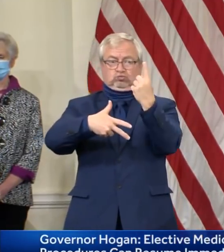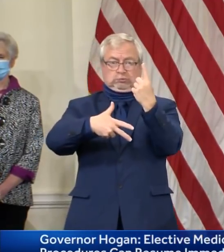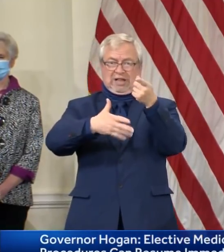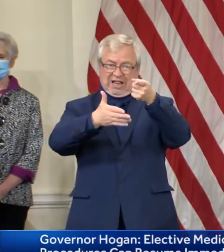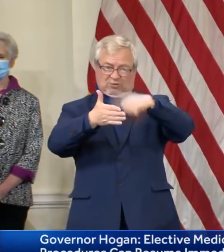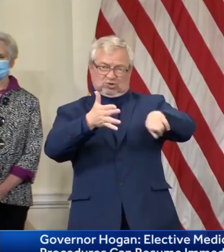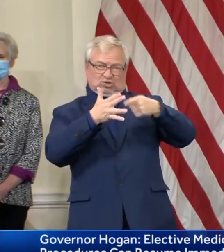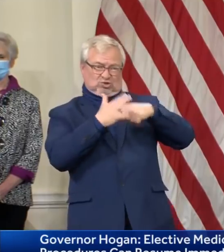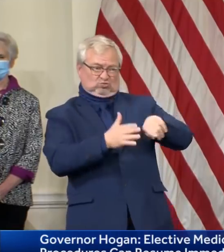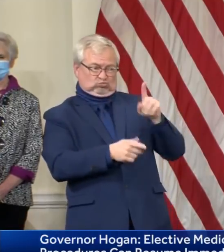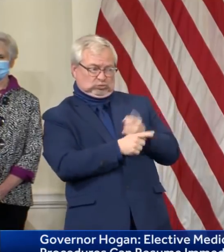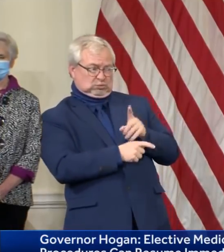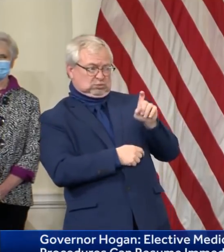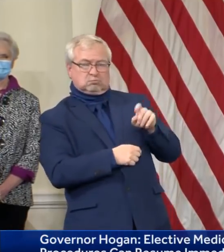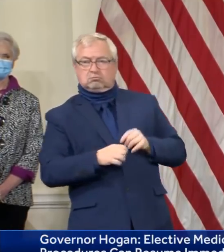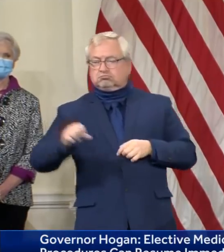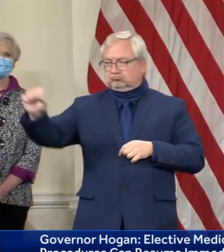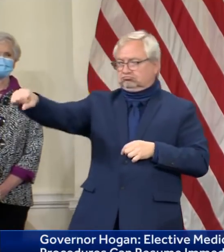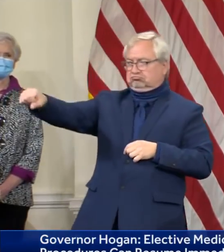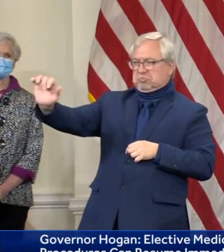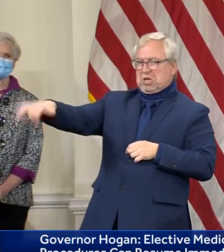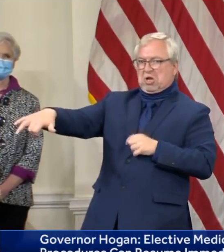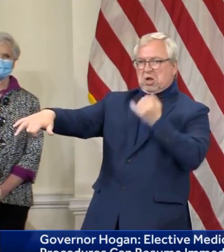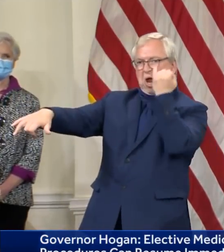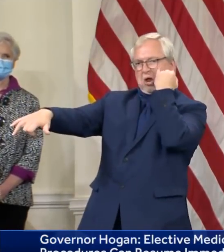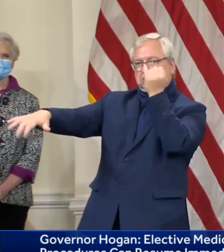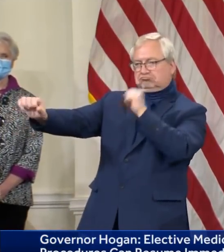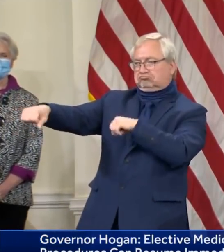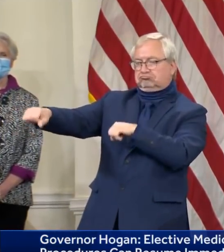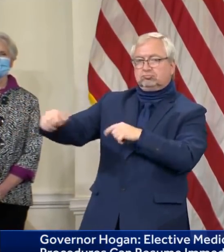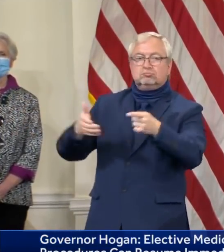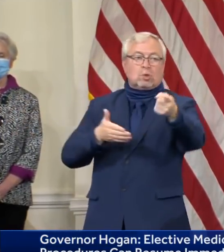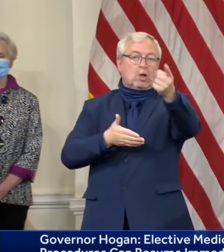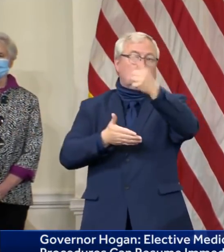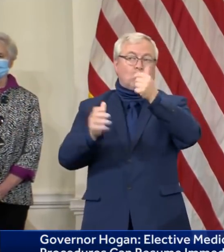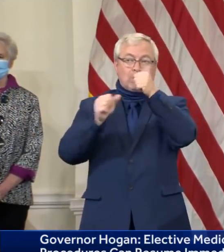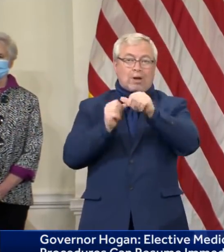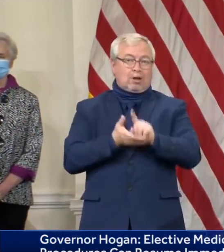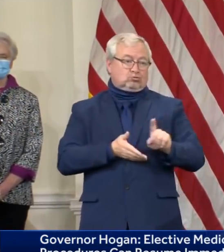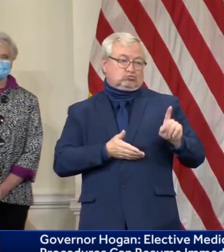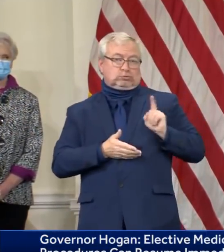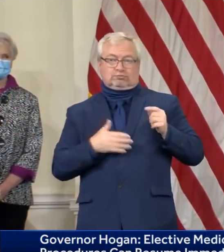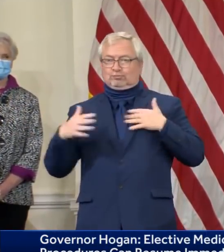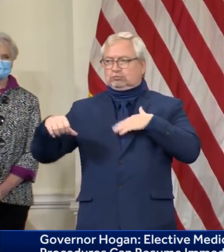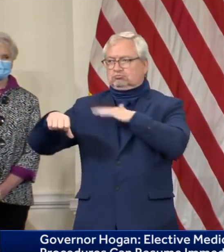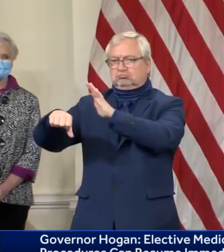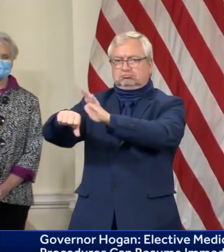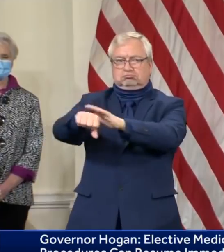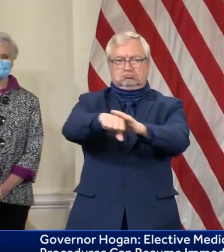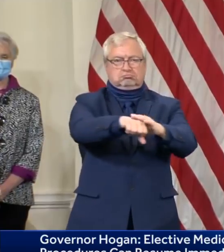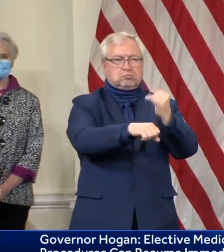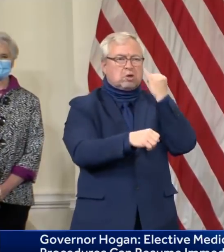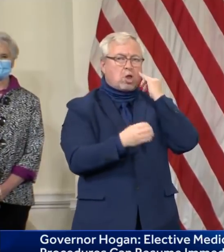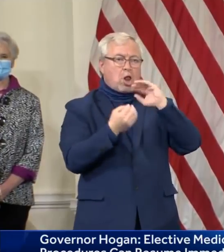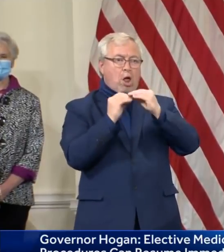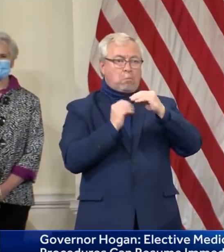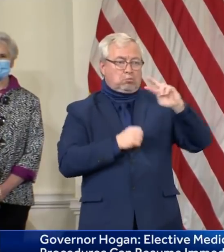STAGE ONE WILL KICK IN, IS THAT WHAT YOU WILL TELL MARYLAND?